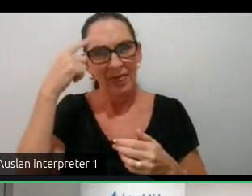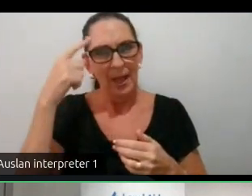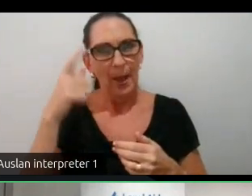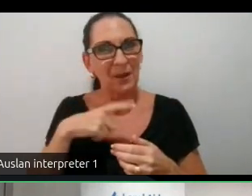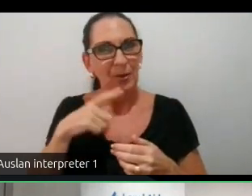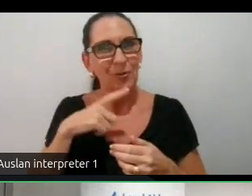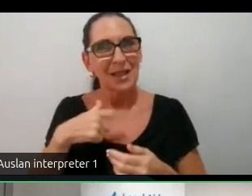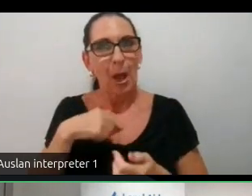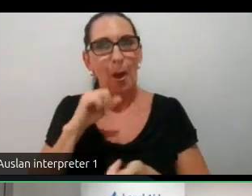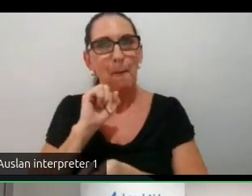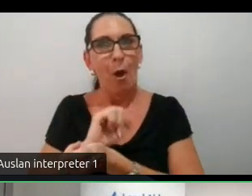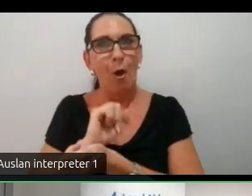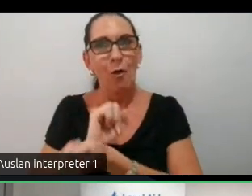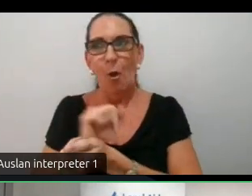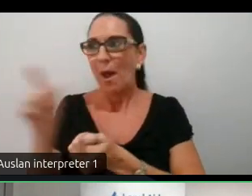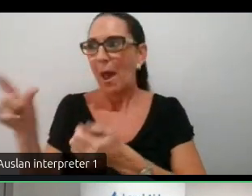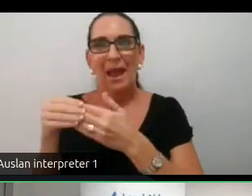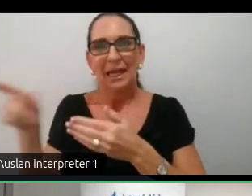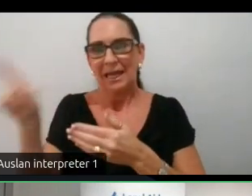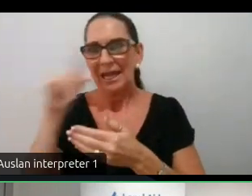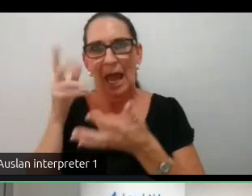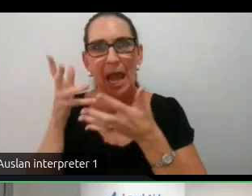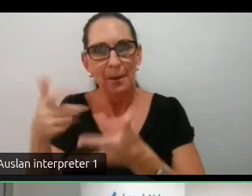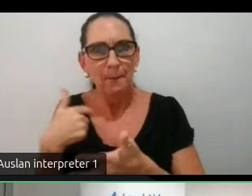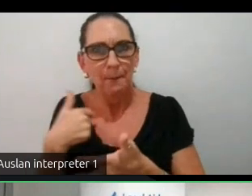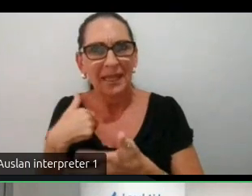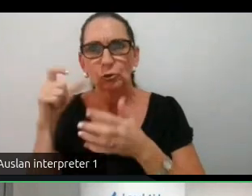because I can get that from the bank, I can get the same thing from my council or my utilities